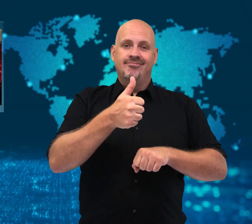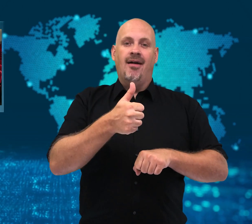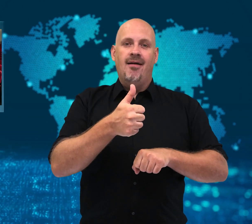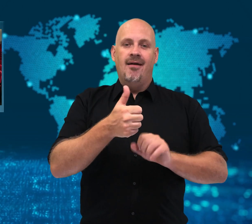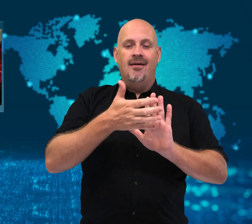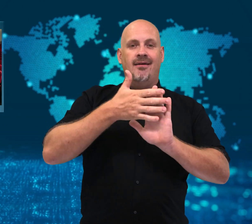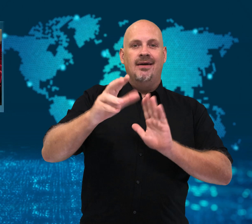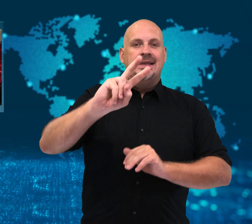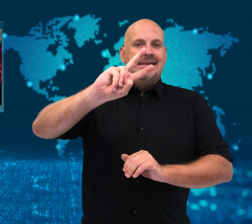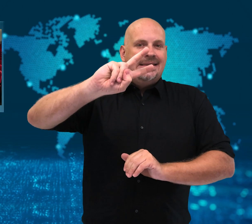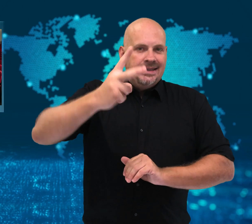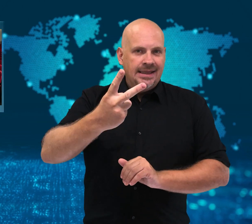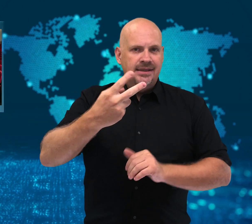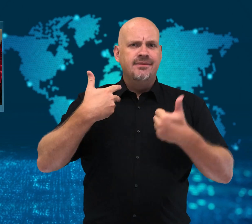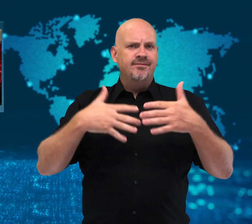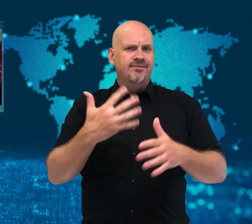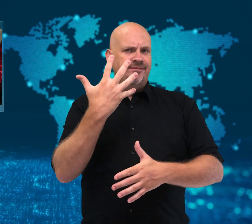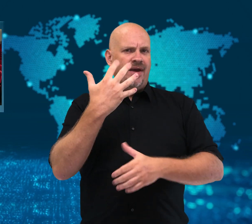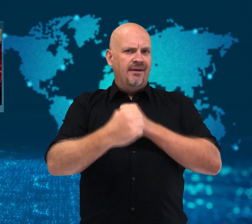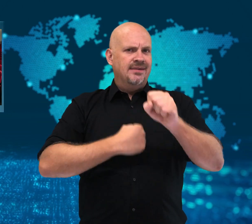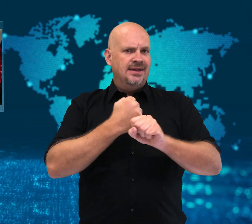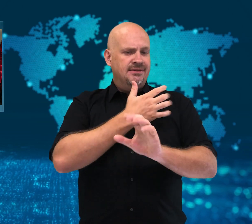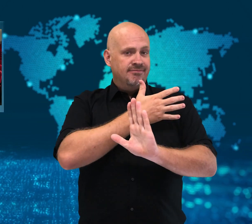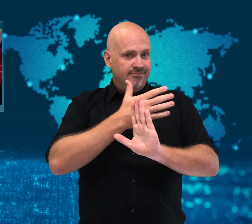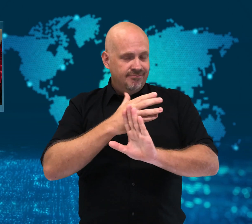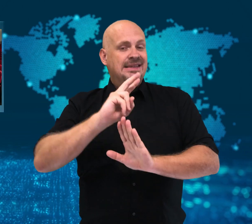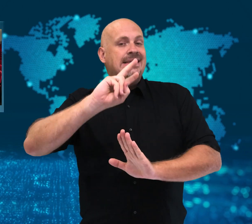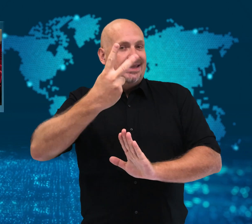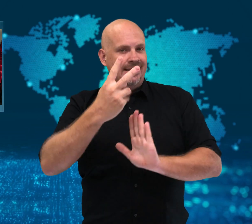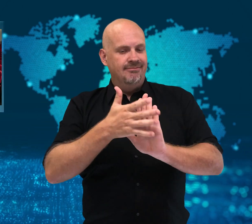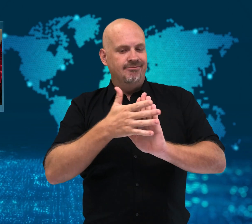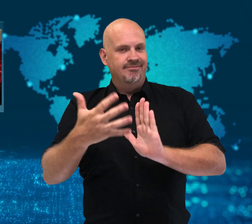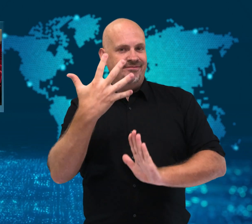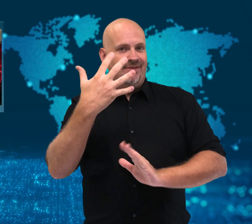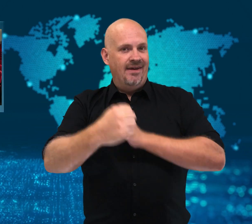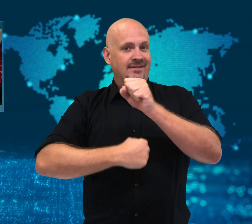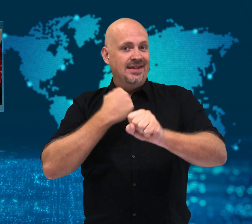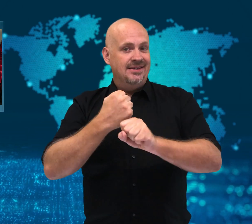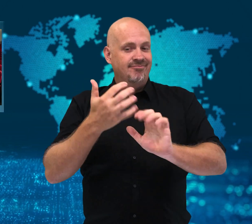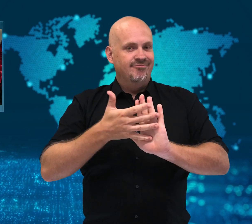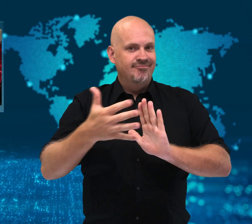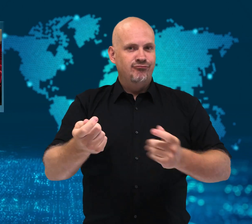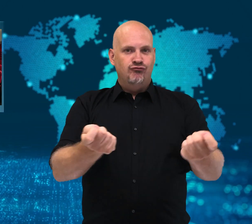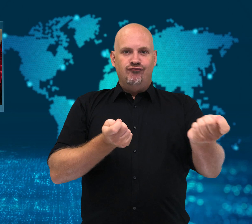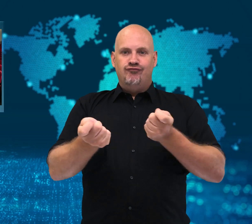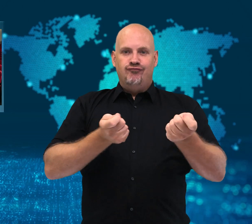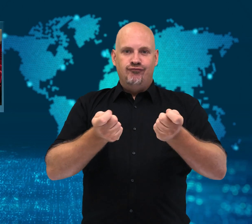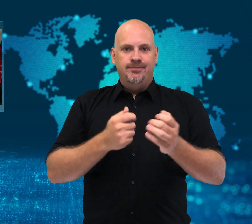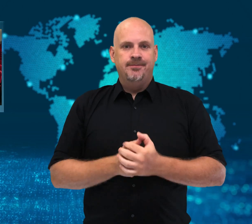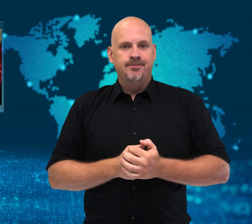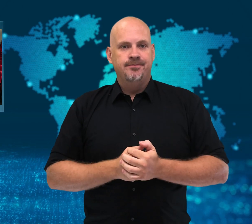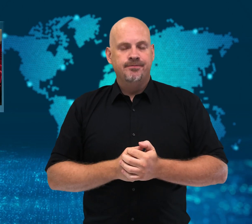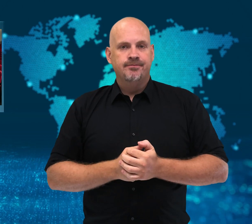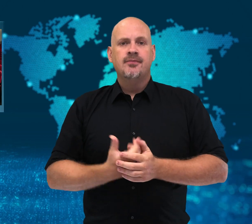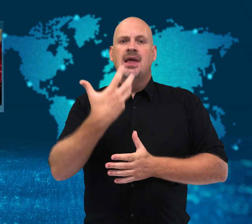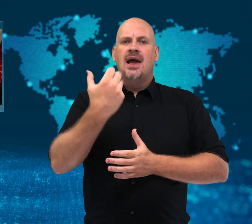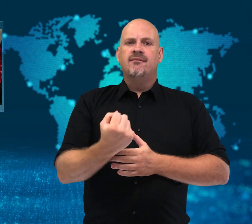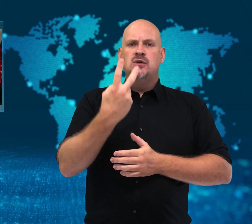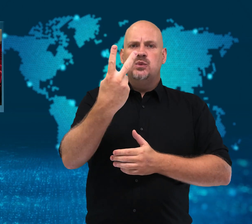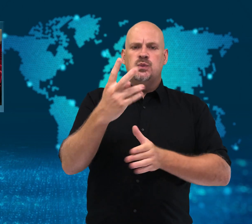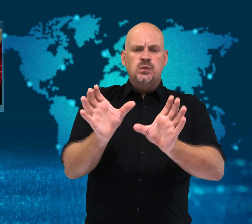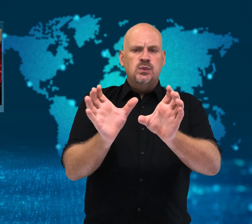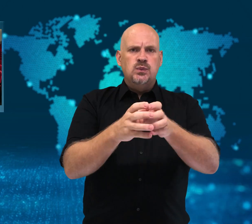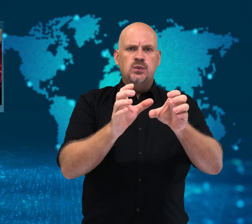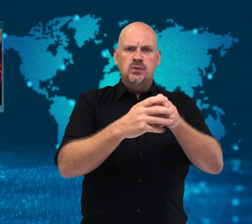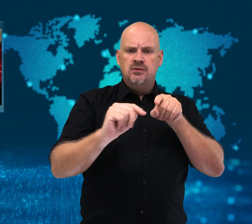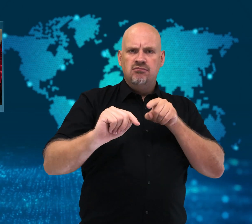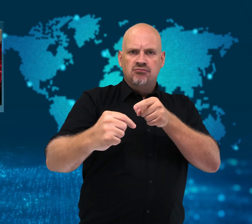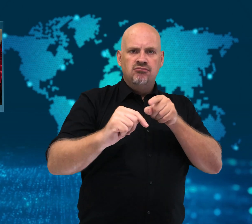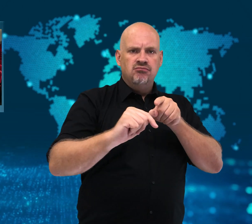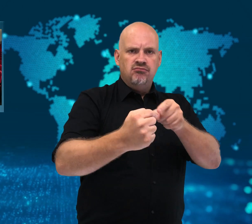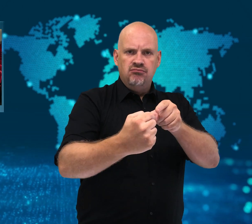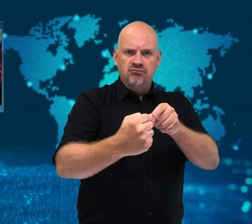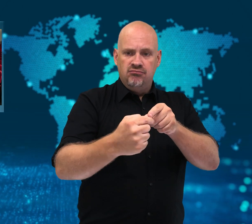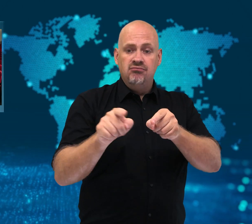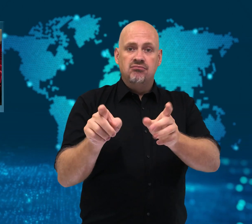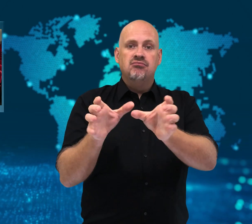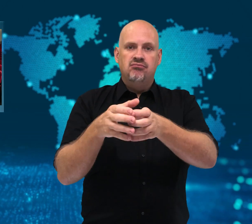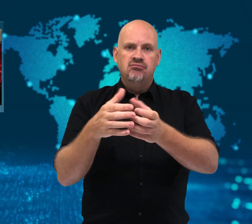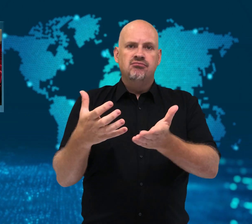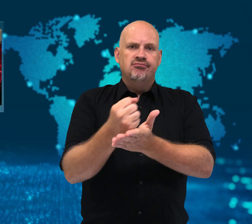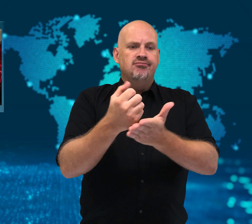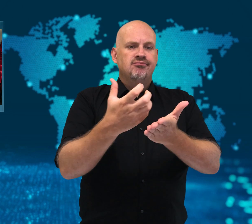The landslide vote has secured him a second five-year term in office.